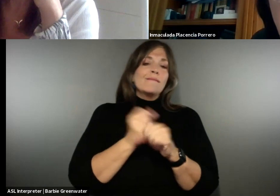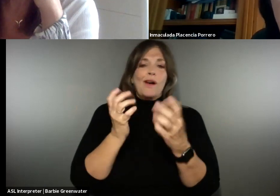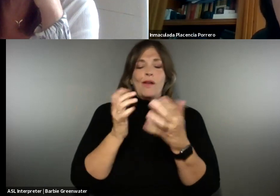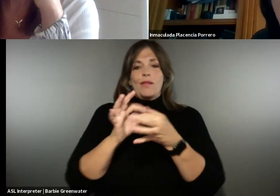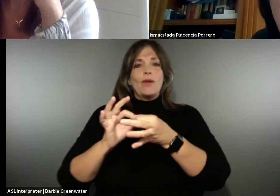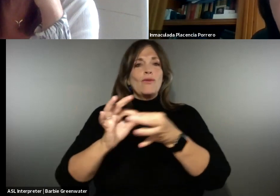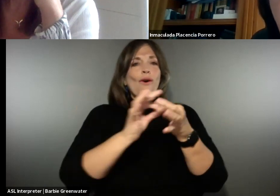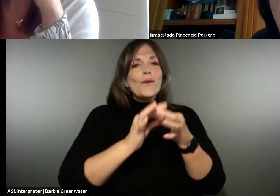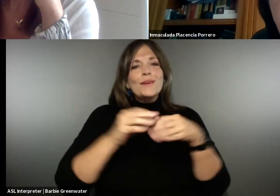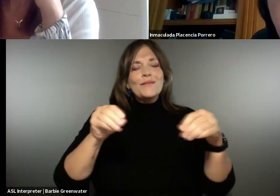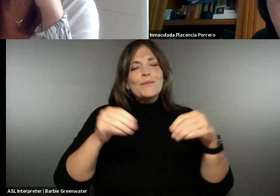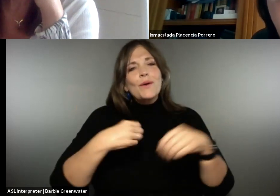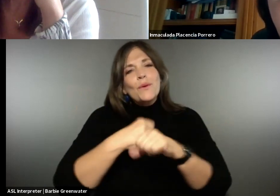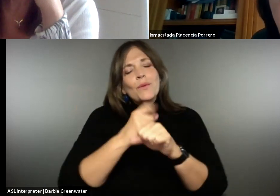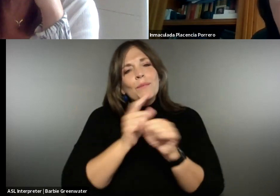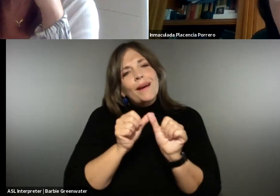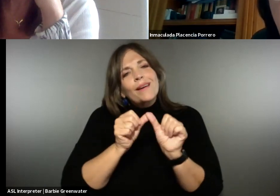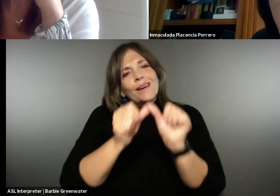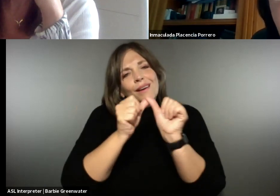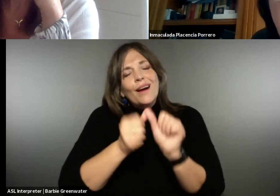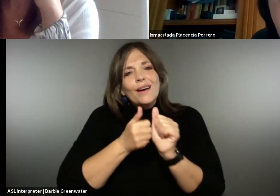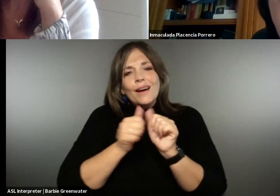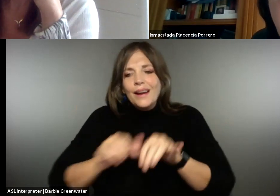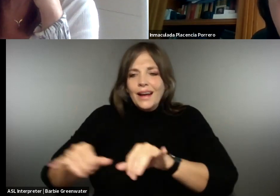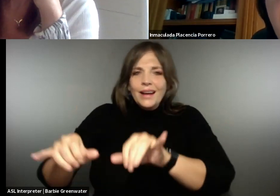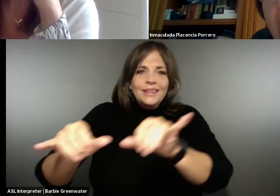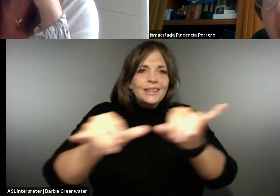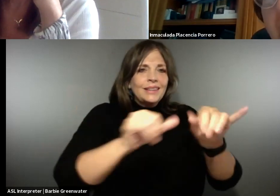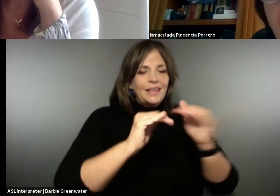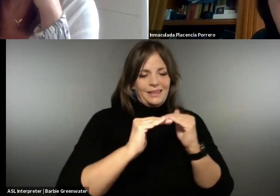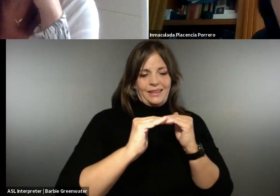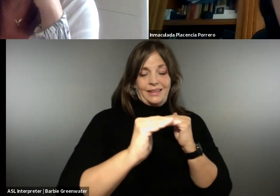, is to harmonize the market so we would like